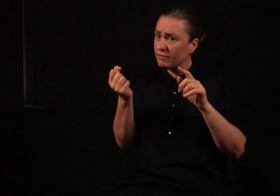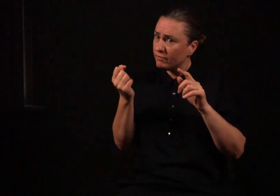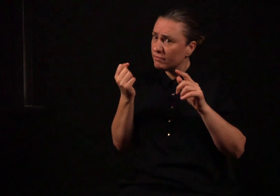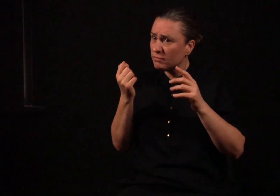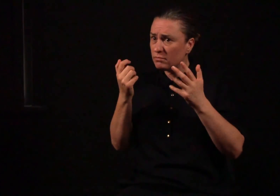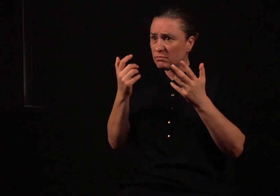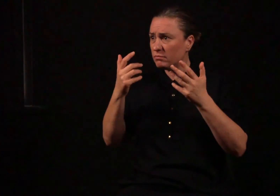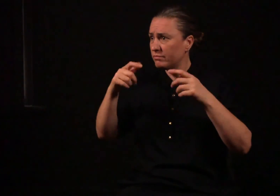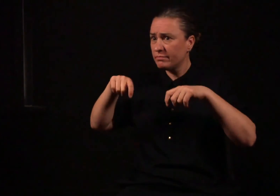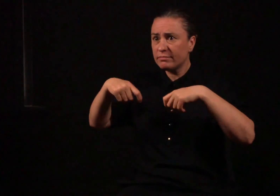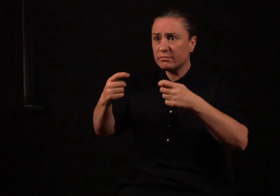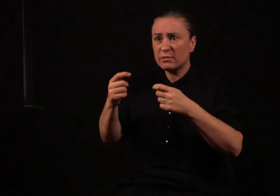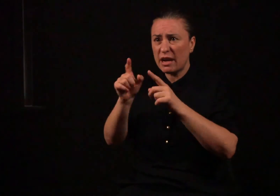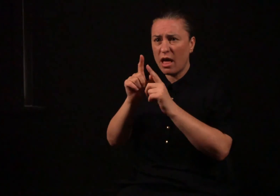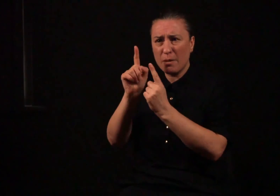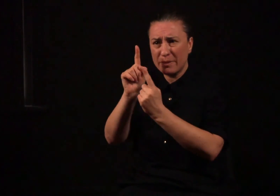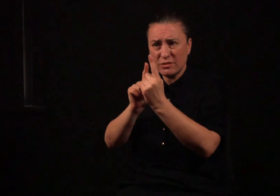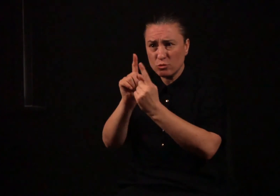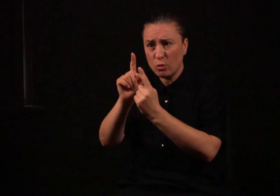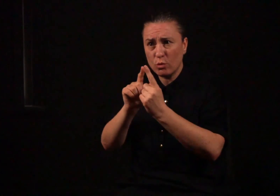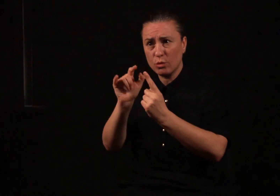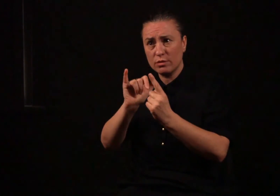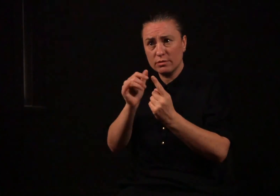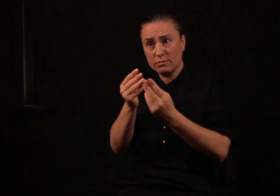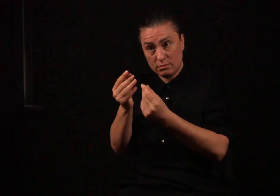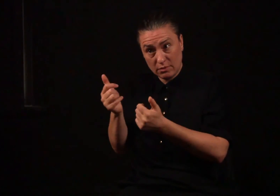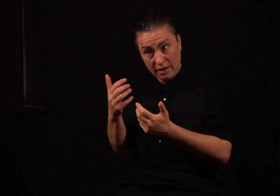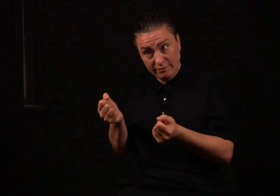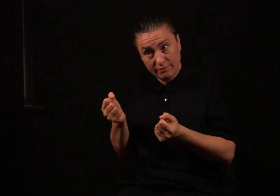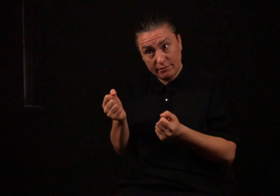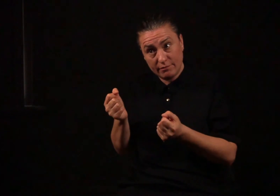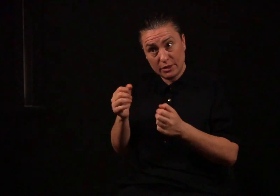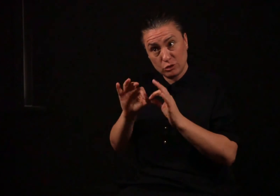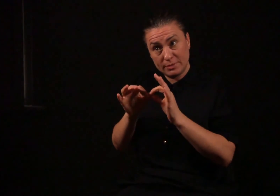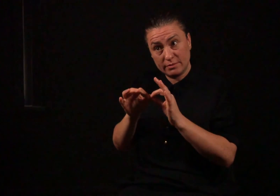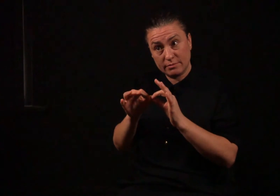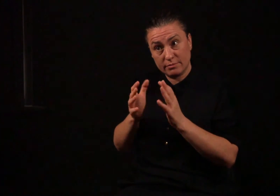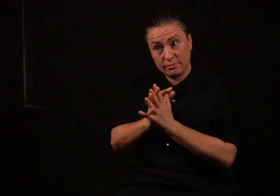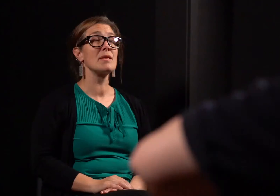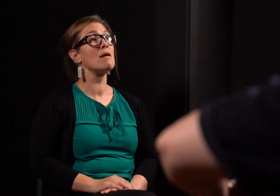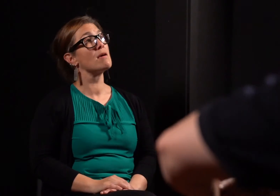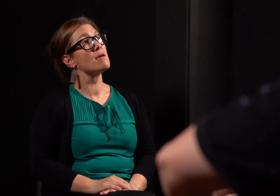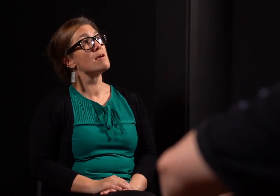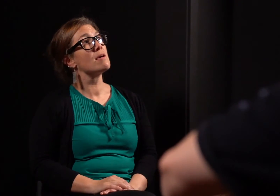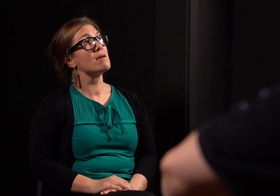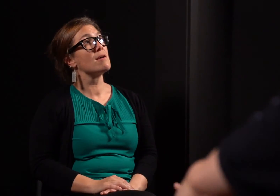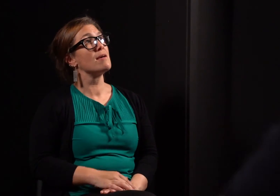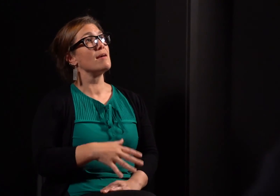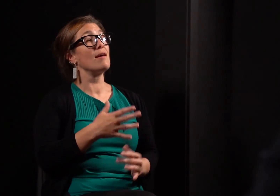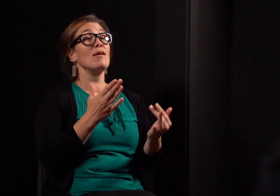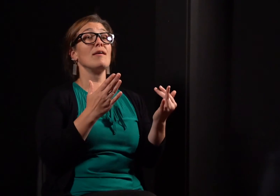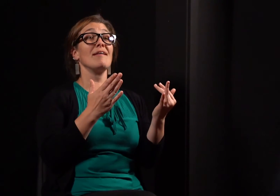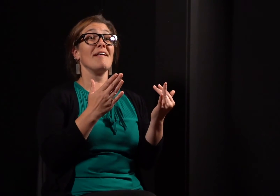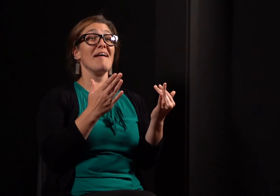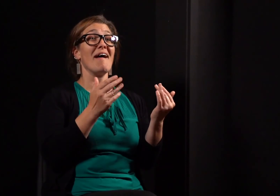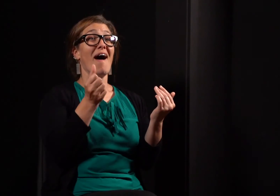not on the job but I mean outside of interpreting, is there mentoring provided anywhere for interpreters?